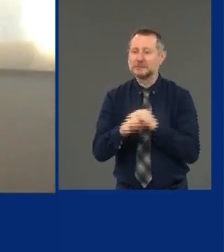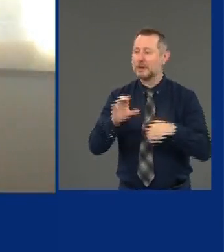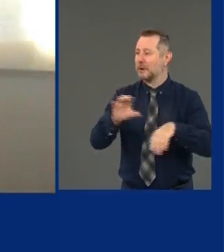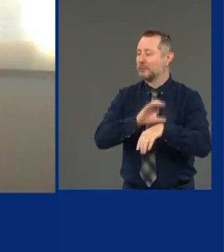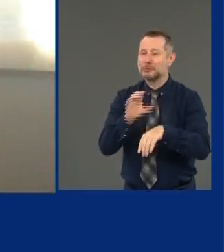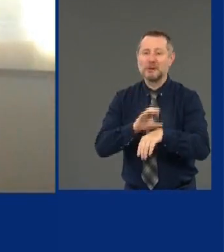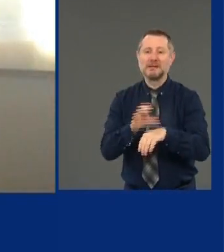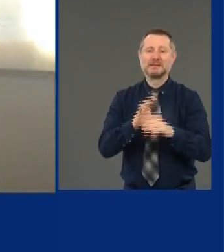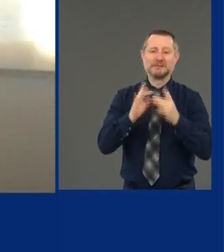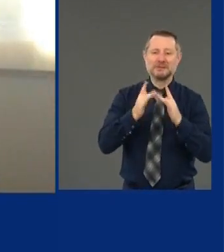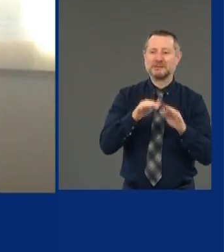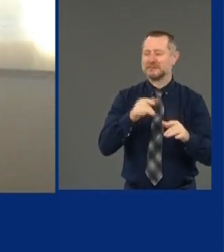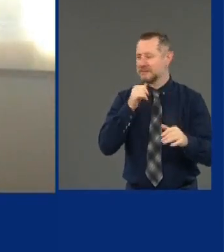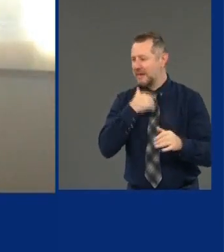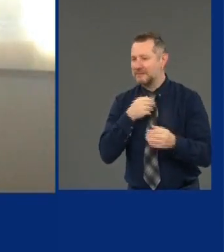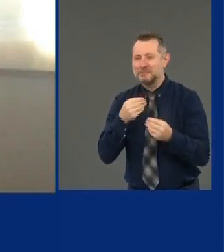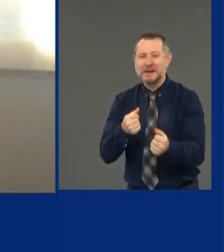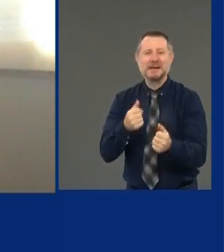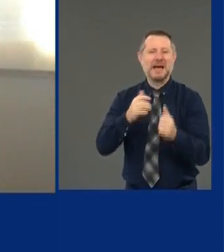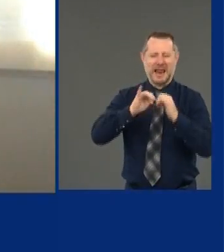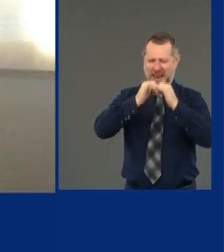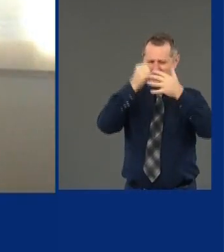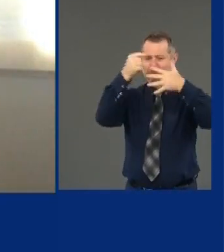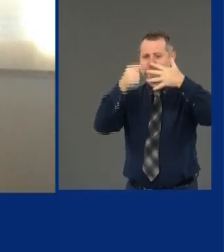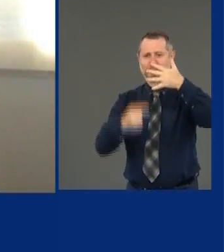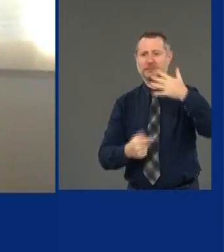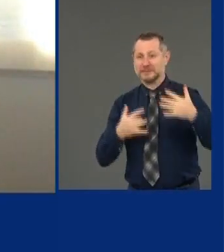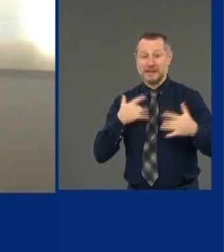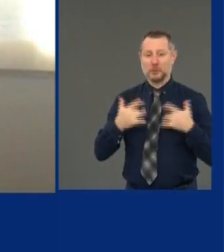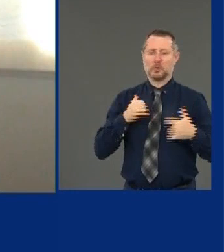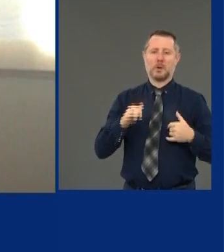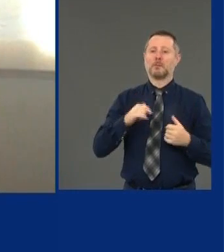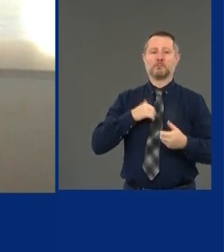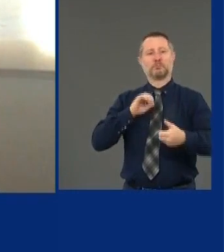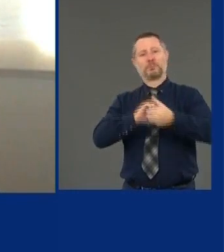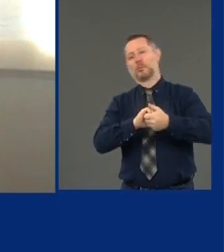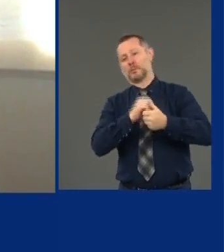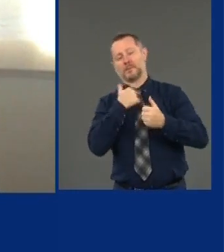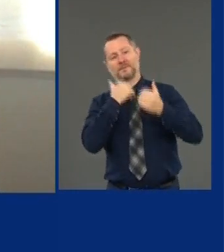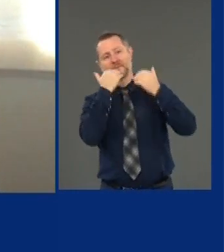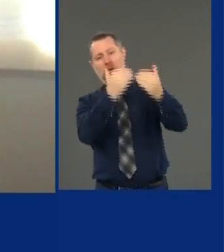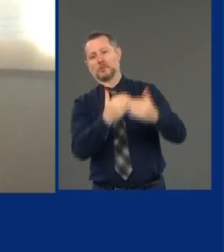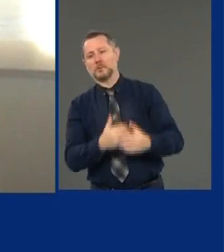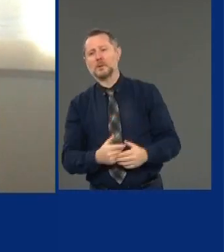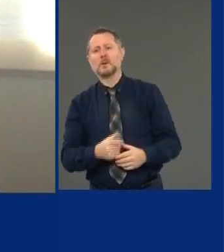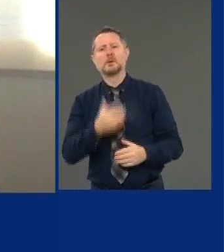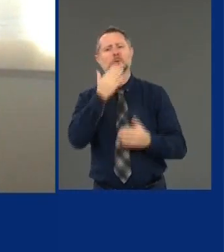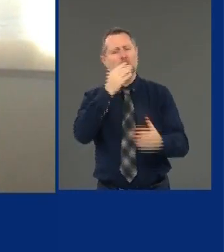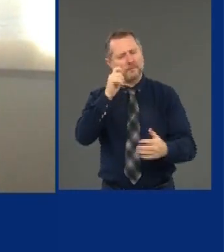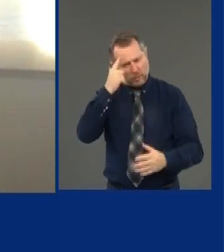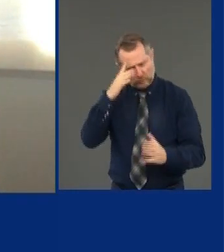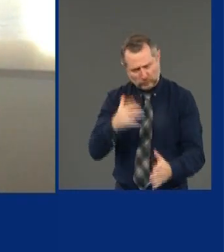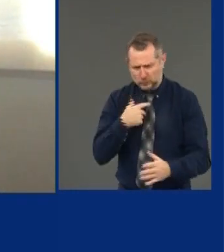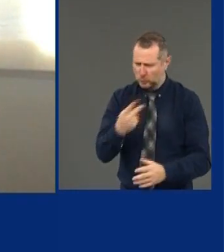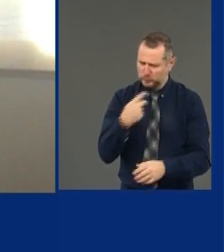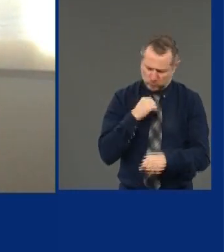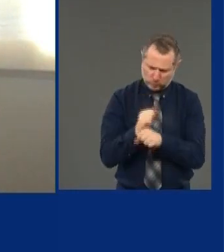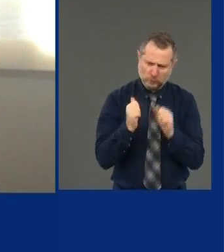COMMUNICATE WITH, TO -- THERE CAN BE A LOWER DIGITAL FLUENCY, ET CETERA AND ALL OF THOSE THINGS.